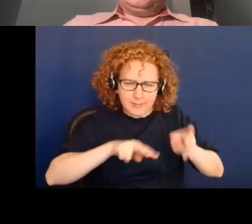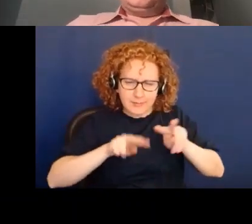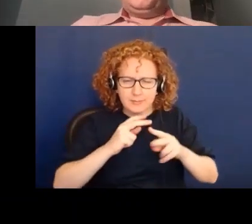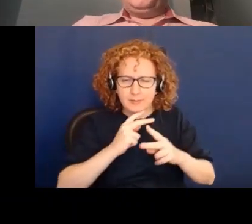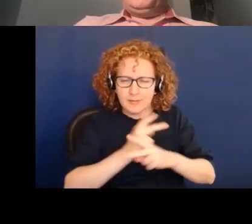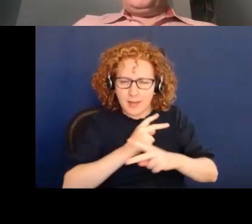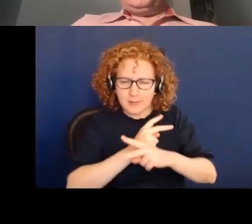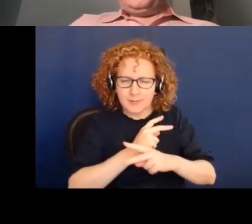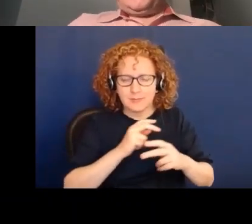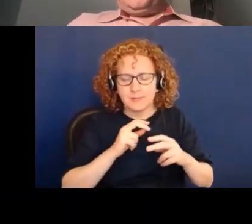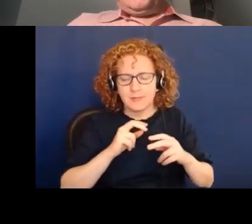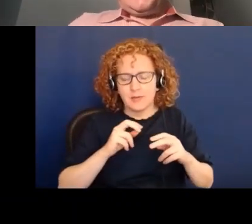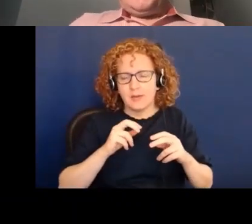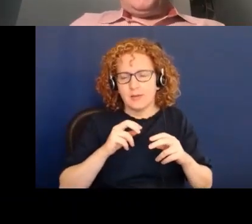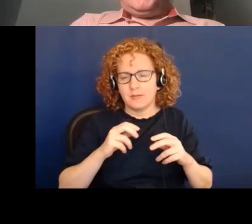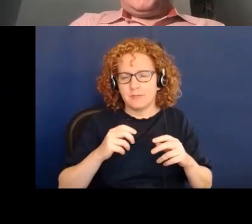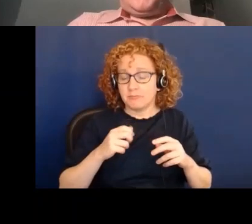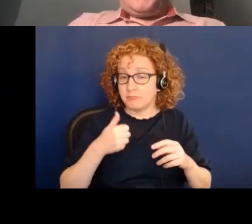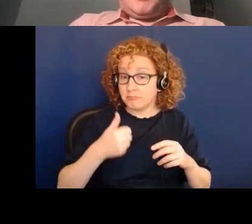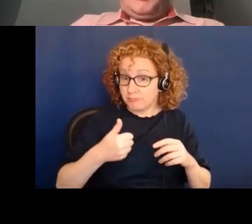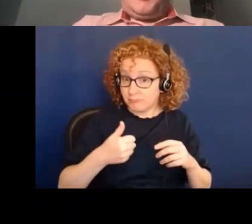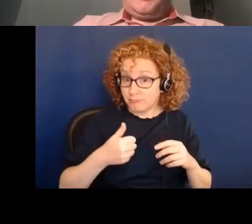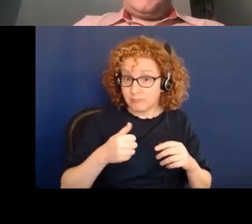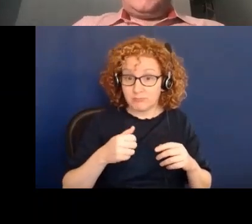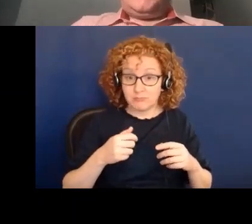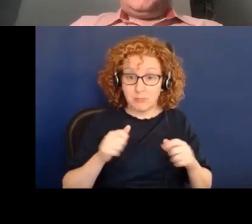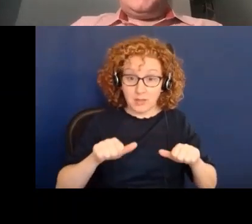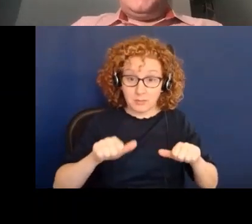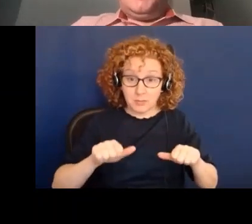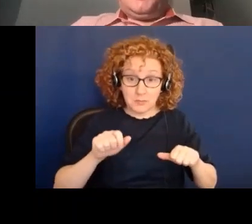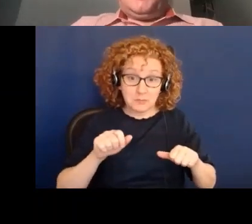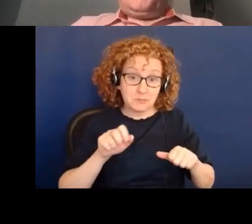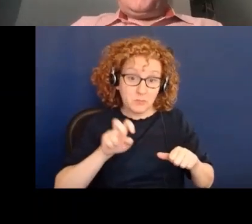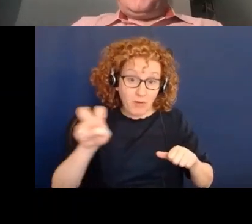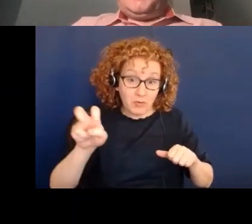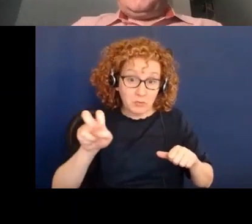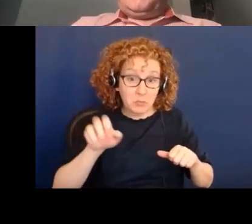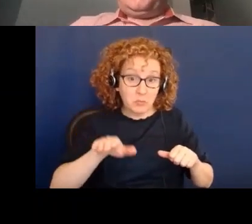so when we look then at what's happening to our travel policies from the you know